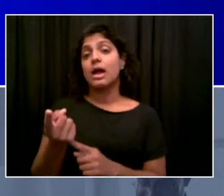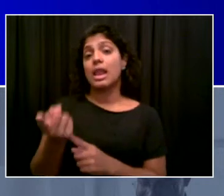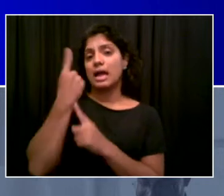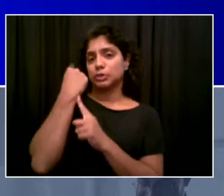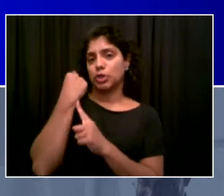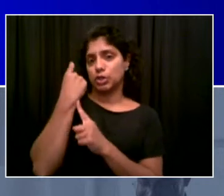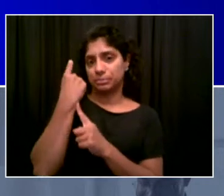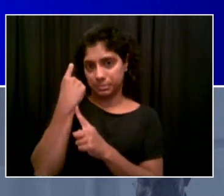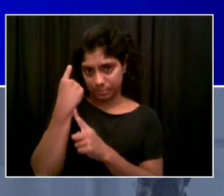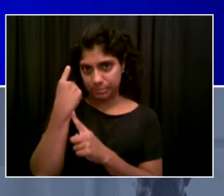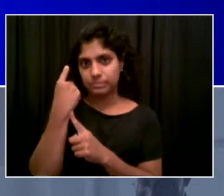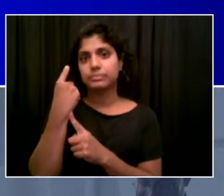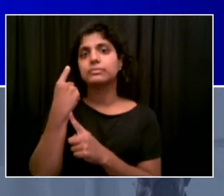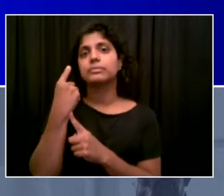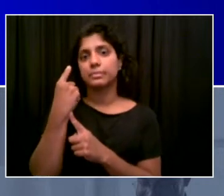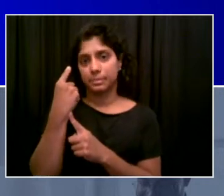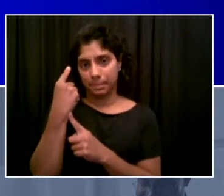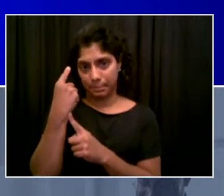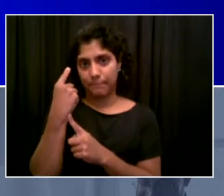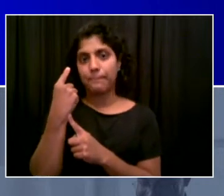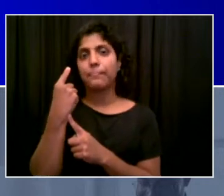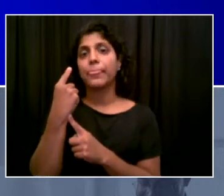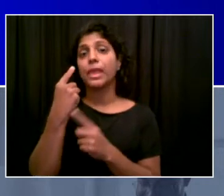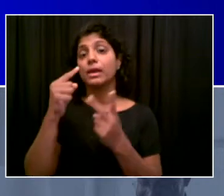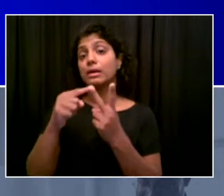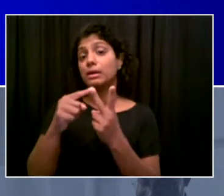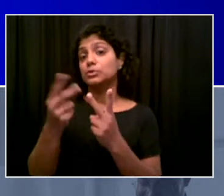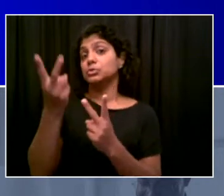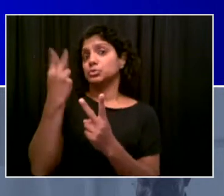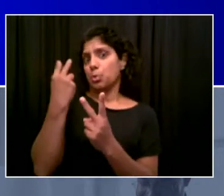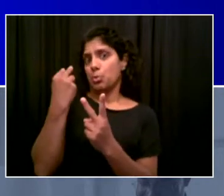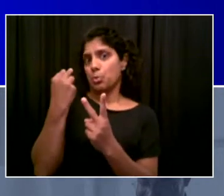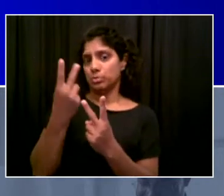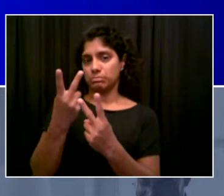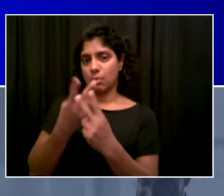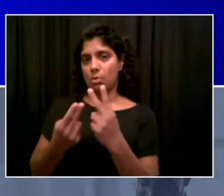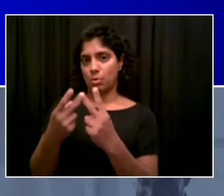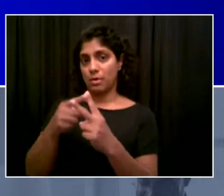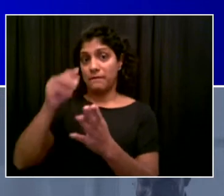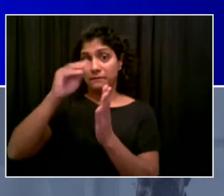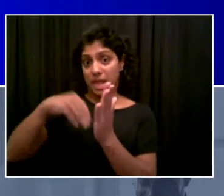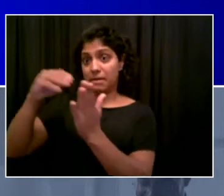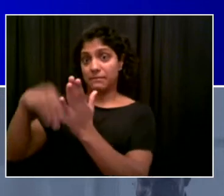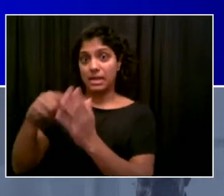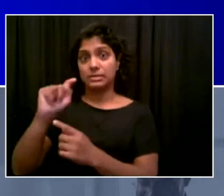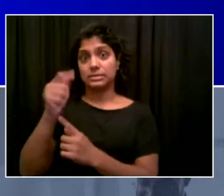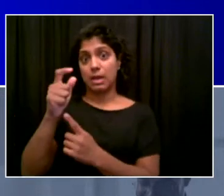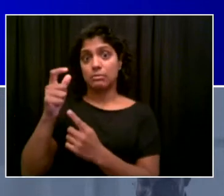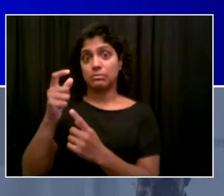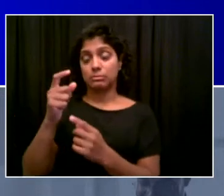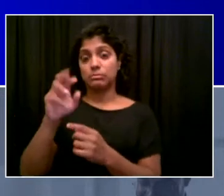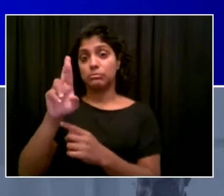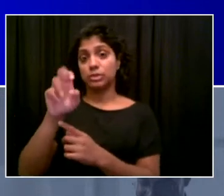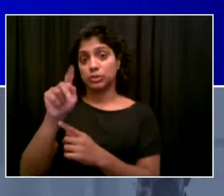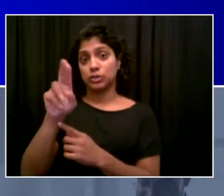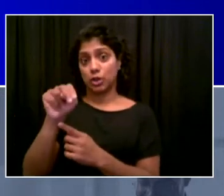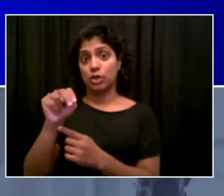ETGTING THE SUPPORT WHICH YOU VERY MUCH DESERVE. IF YOU FILED YOU ARE GOOD. IF YOU DIDN'T